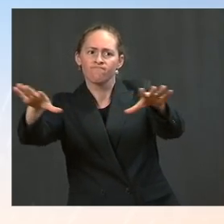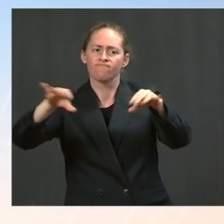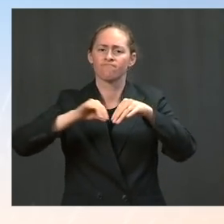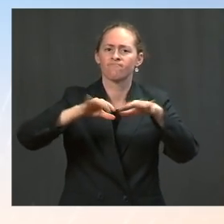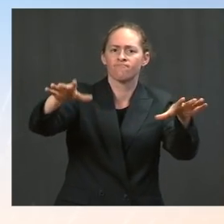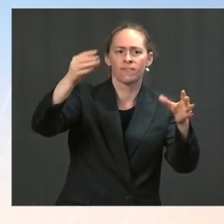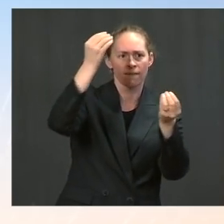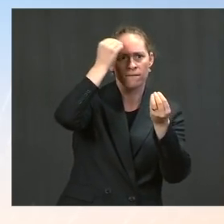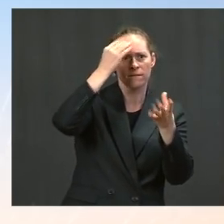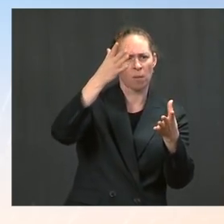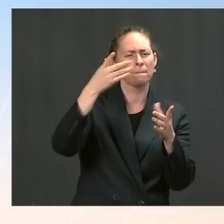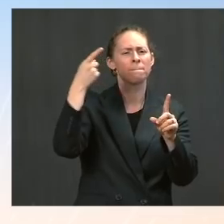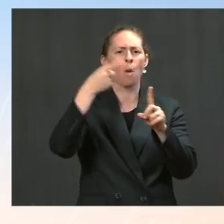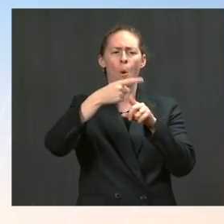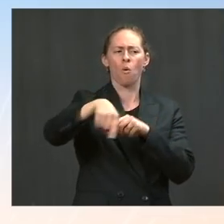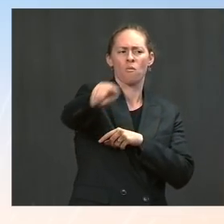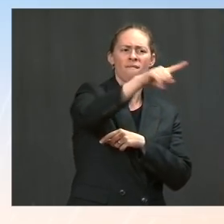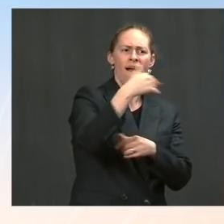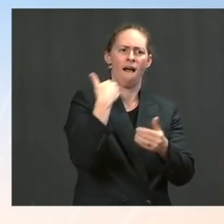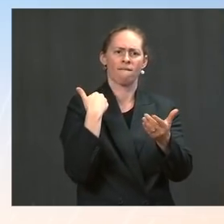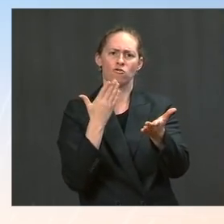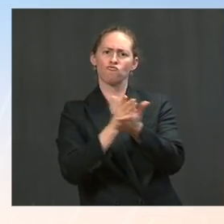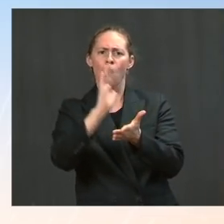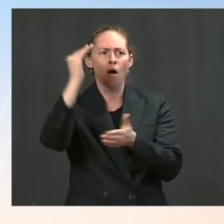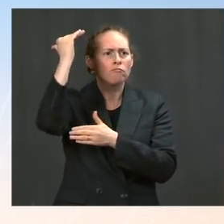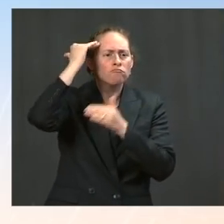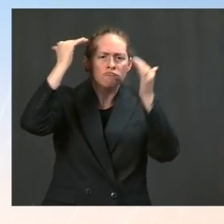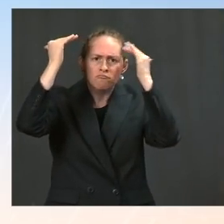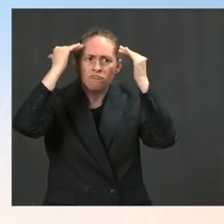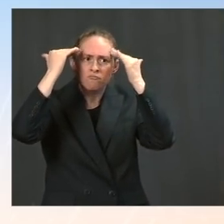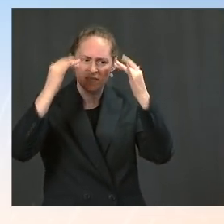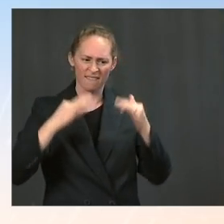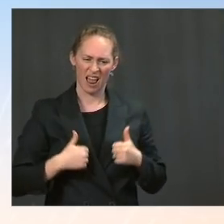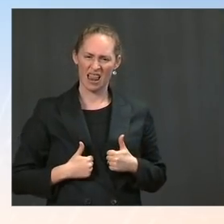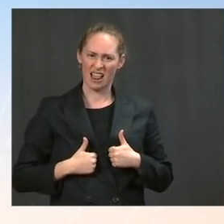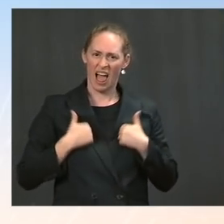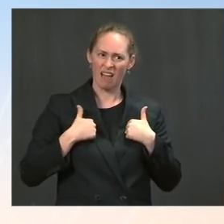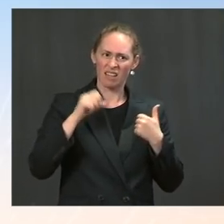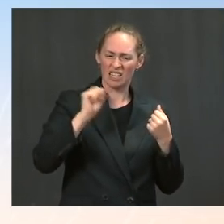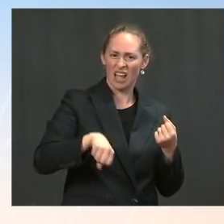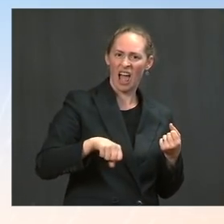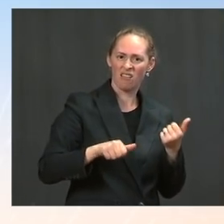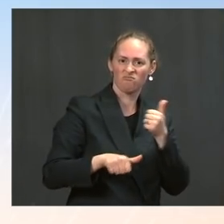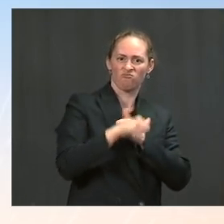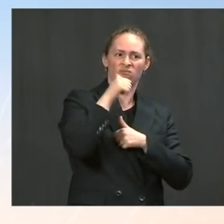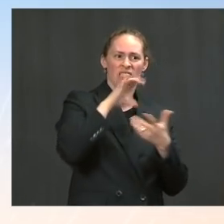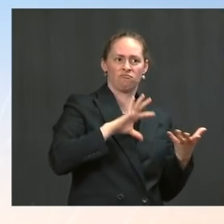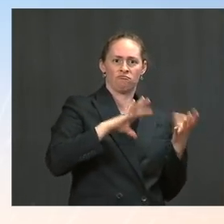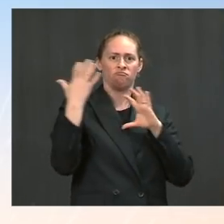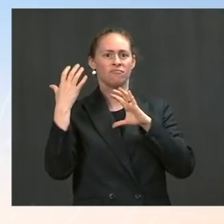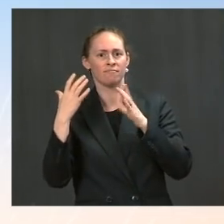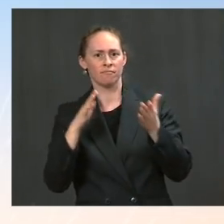And we're dealing with a life-or-death issue here, and so everybody has a role to play in making sure there's accurate information.